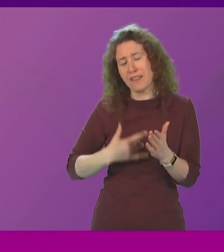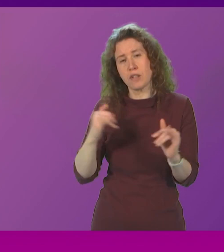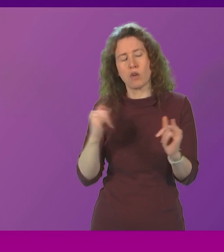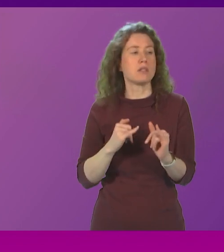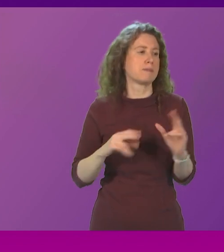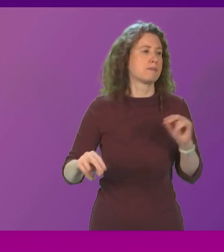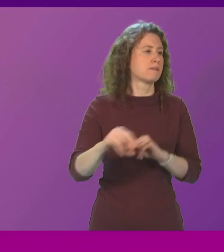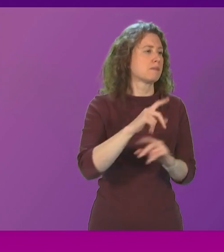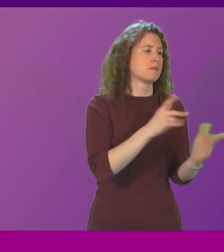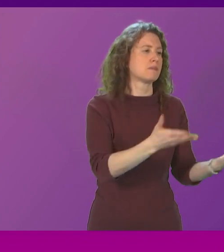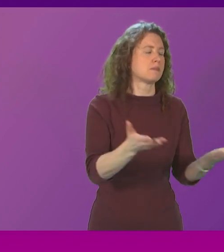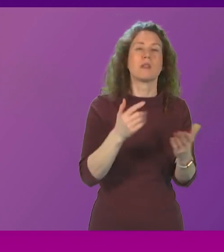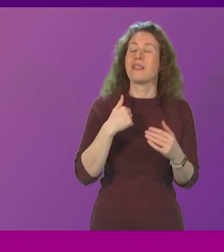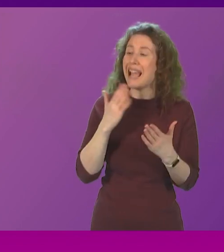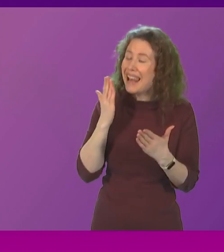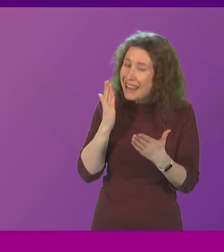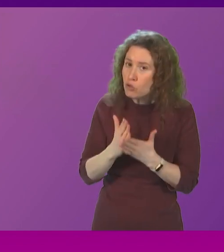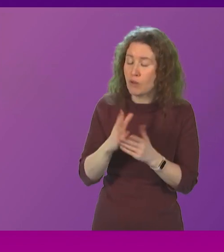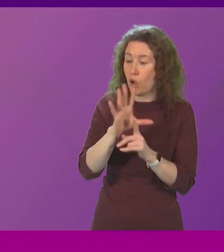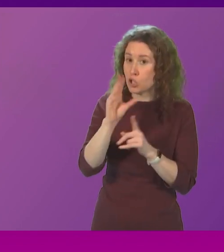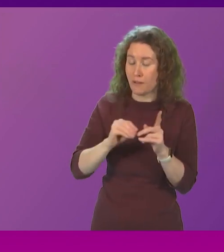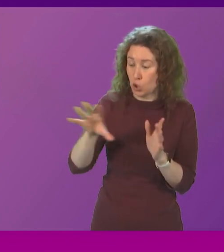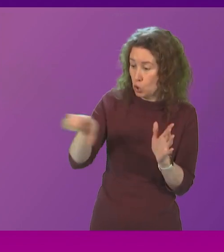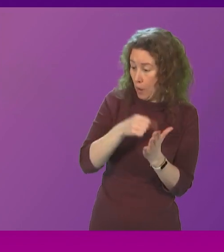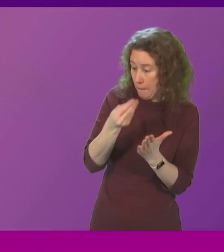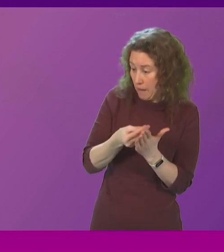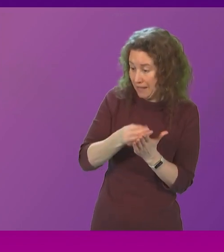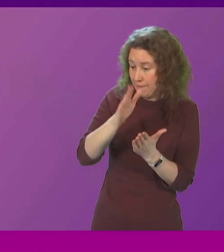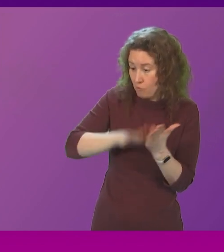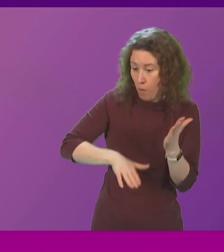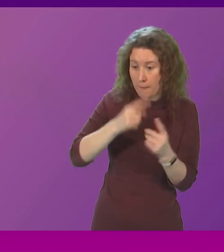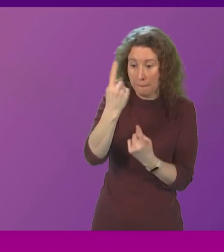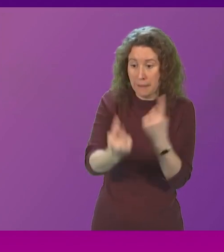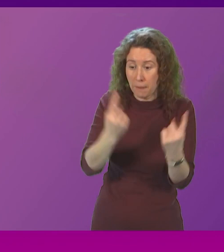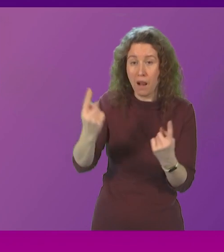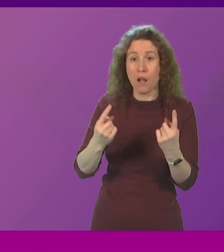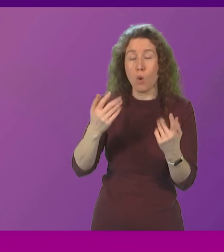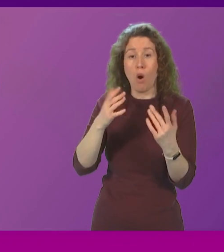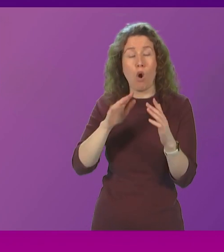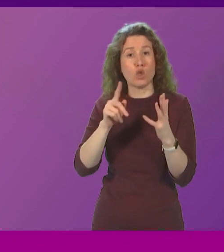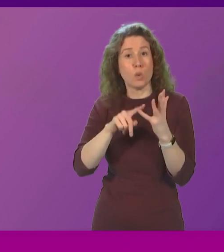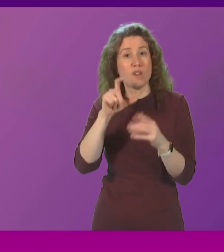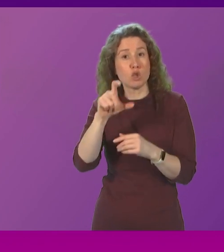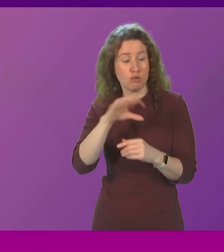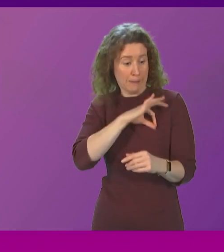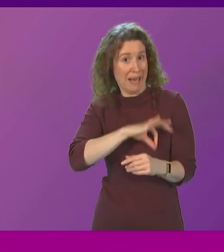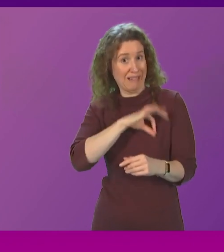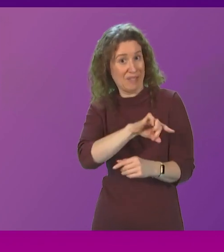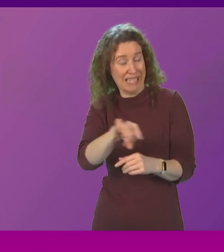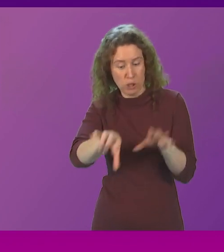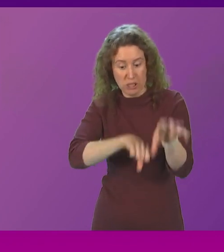They literally took money out of the pockets of those on universal credit during the pandemic.